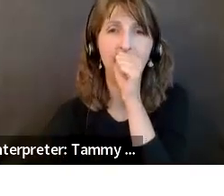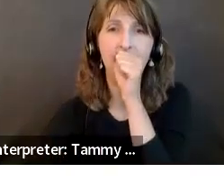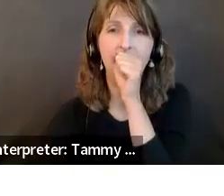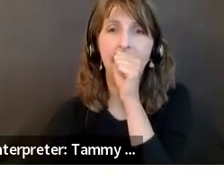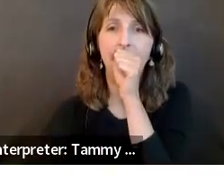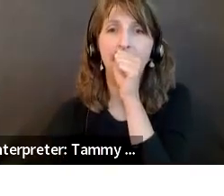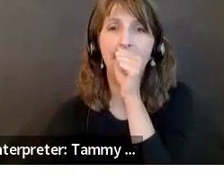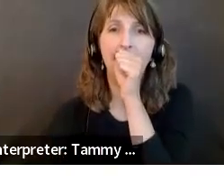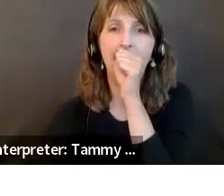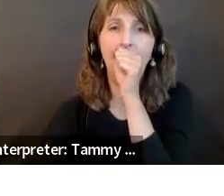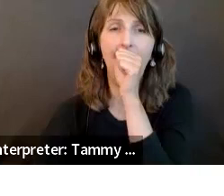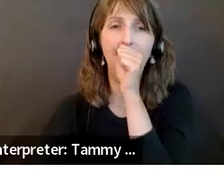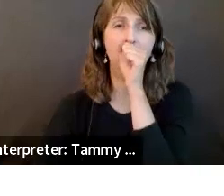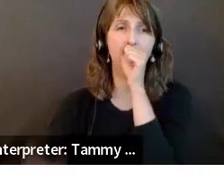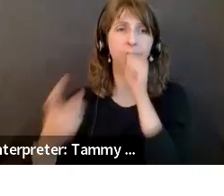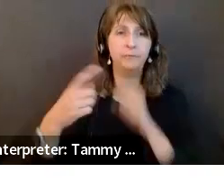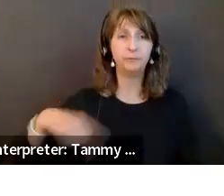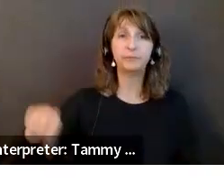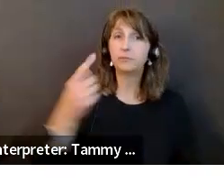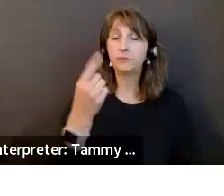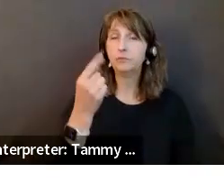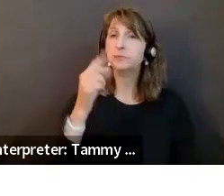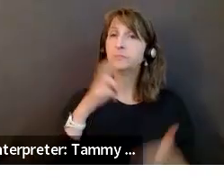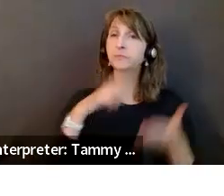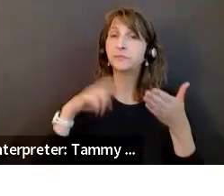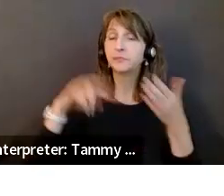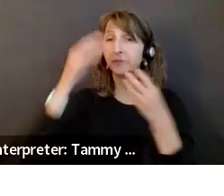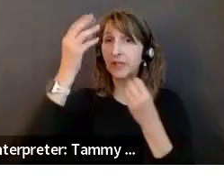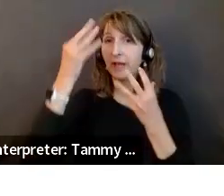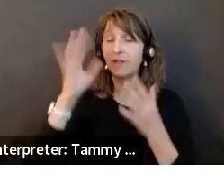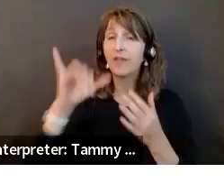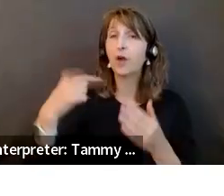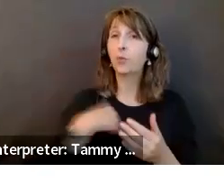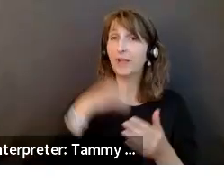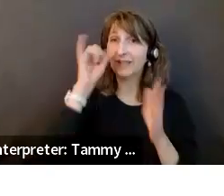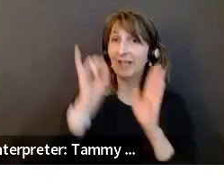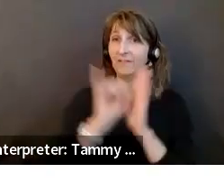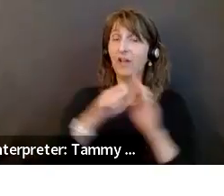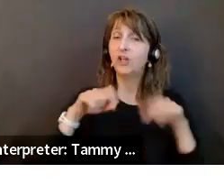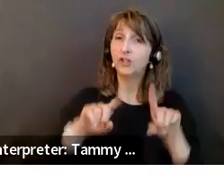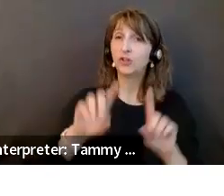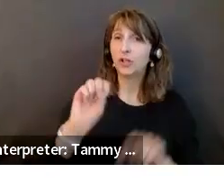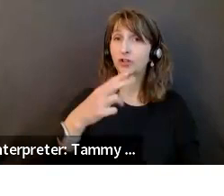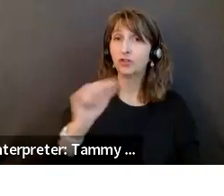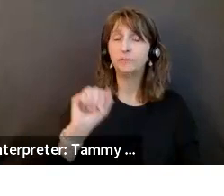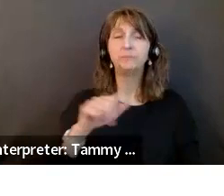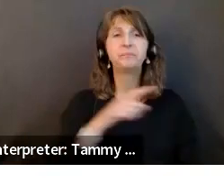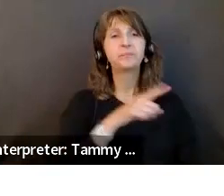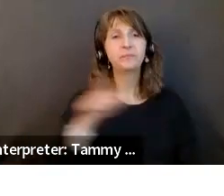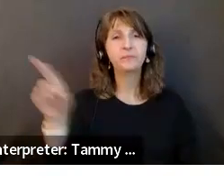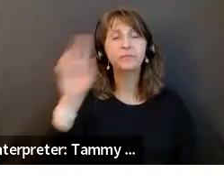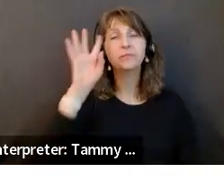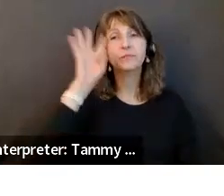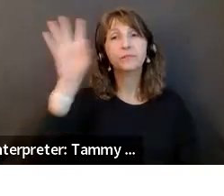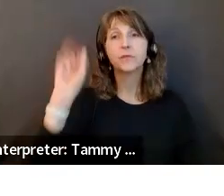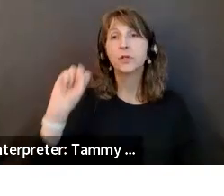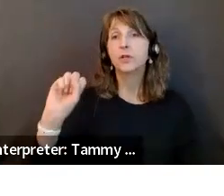Of some of the health issues that were identified during the show. They receive training on how to create smart objectives which the ship contains.